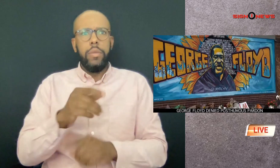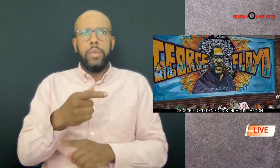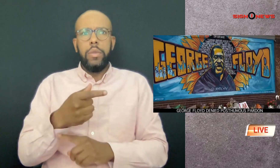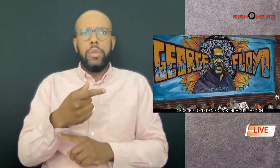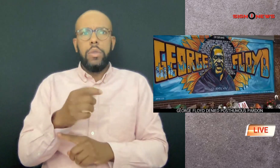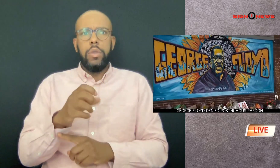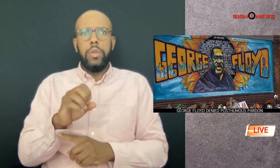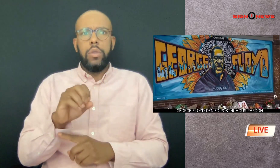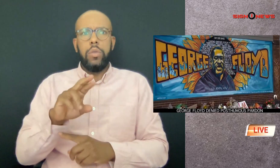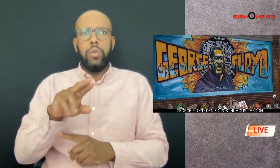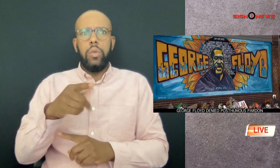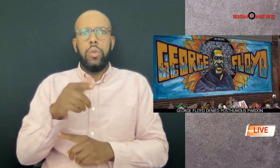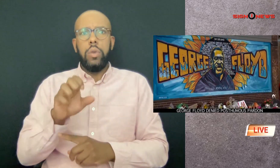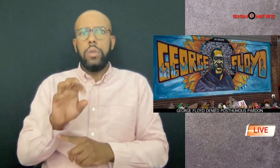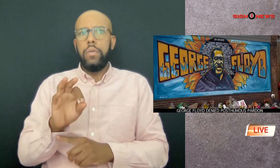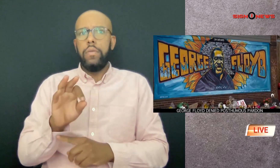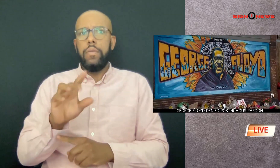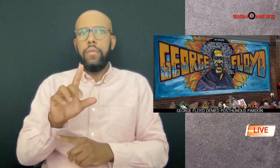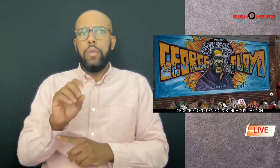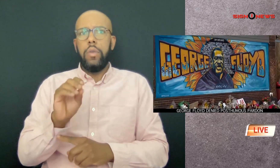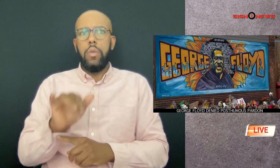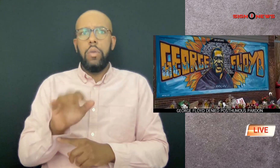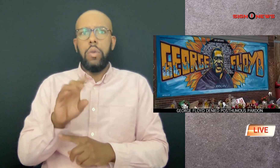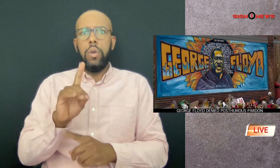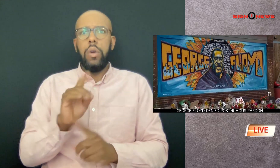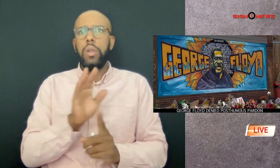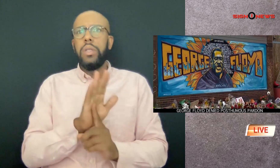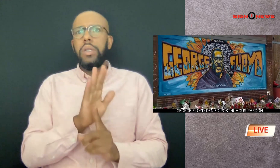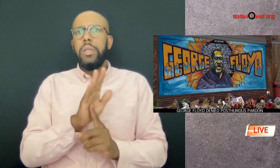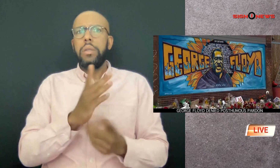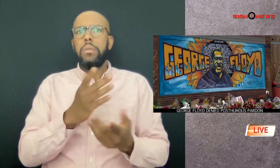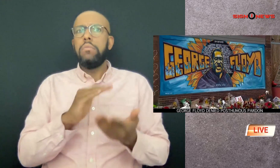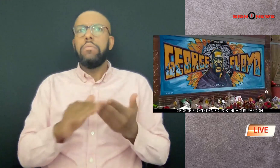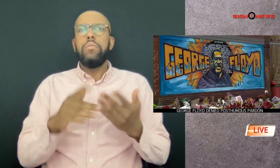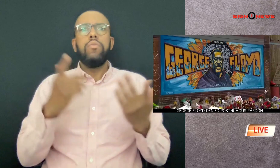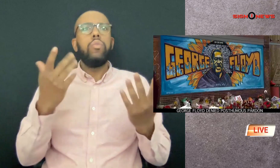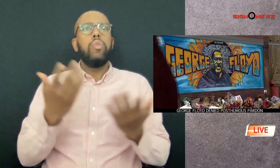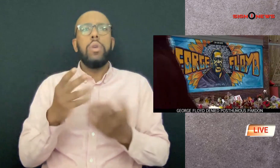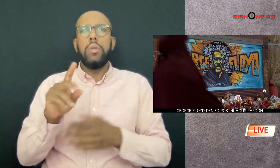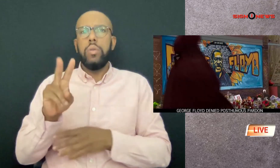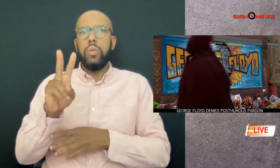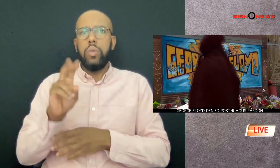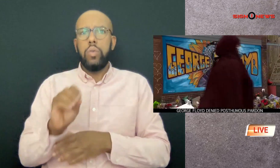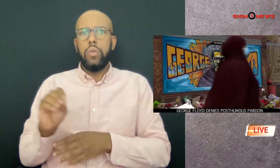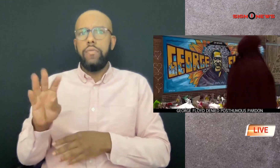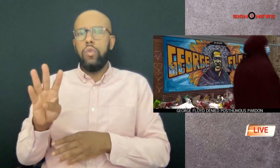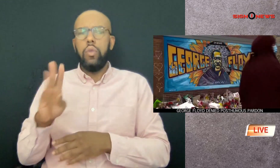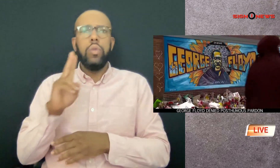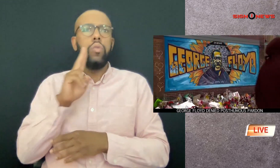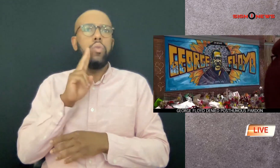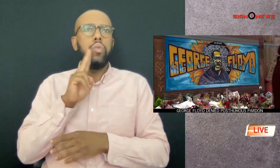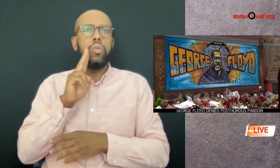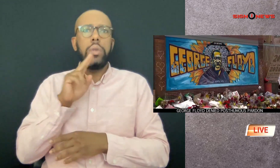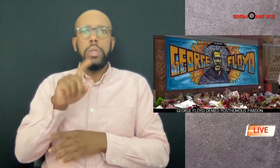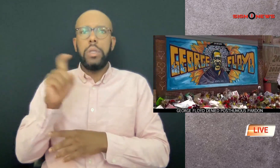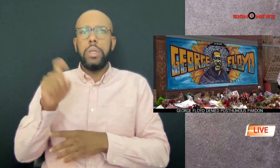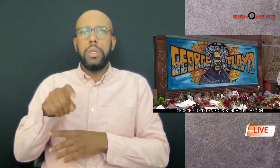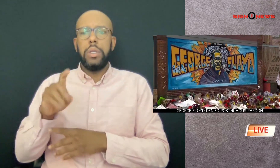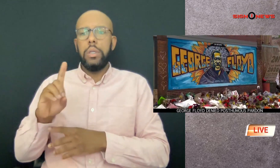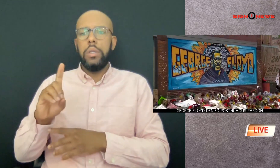to deny a posthumous pardon to George Floyd for a 2004 Houston drug conviction